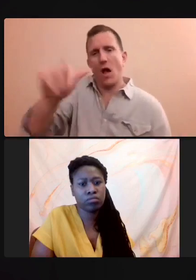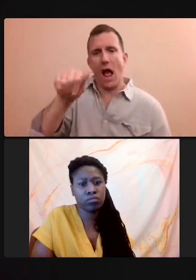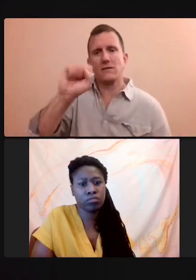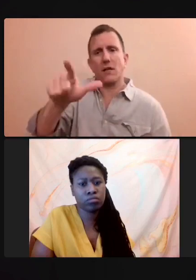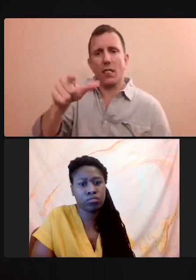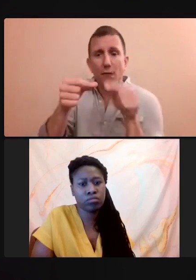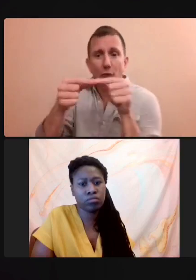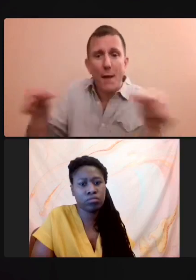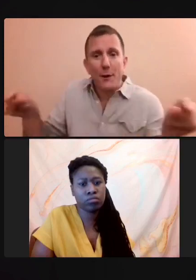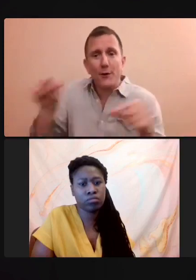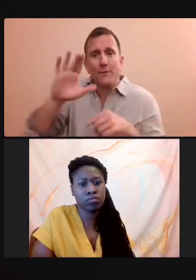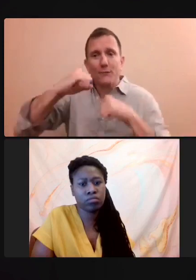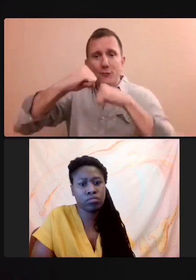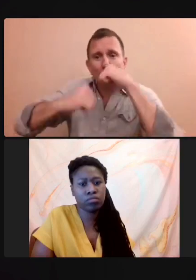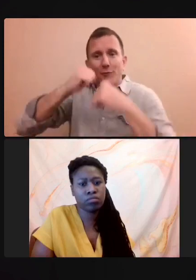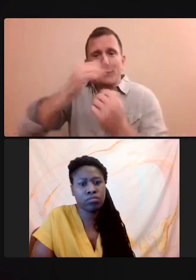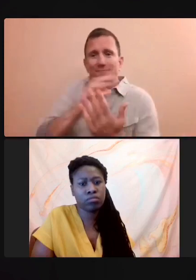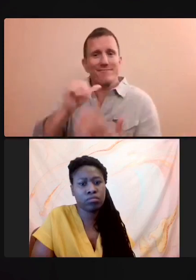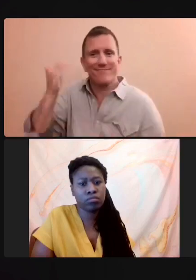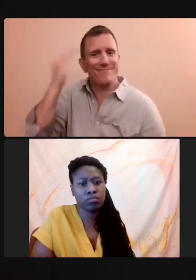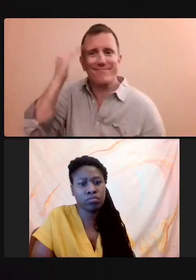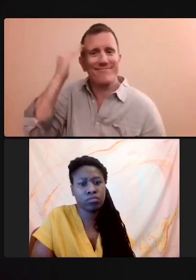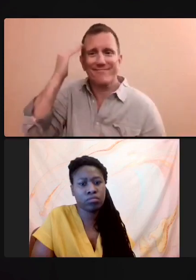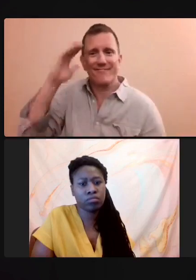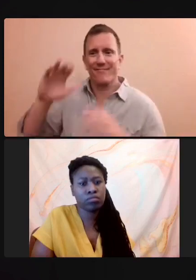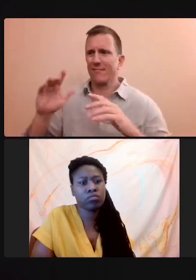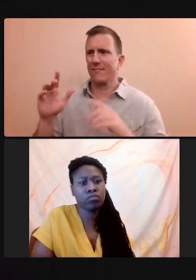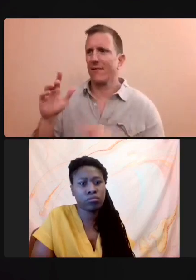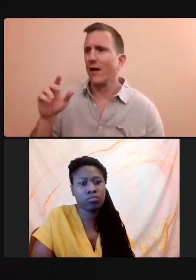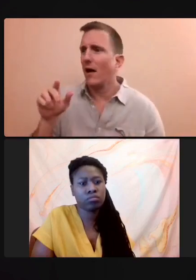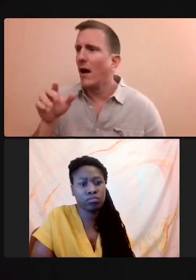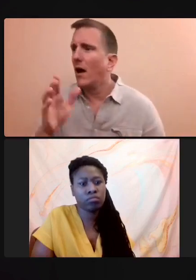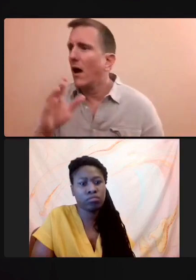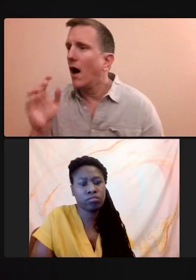But my concern is how much do we know that the deaf person